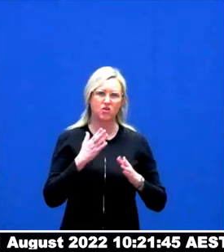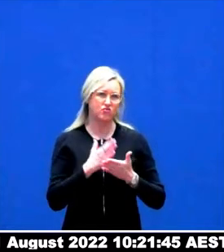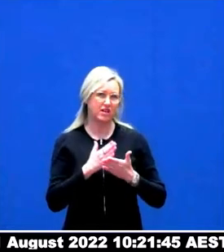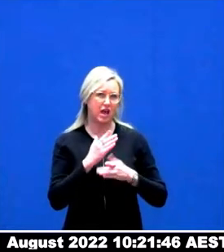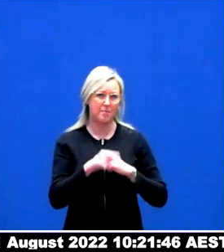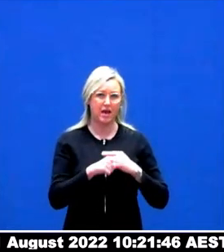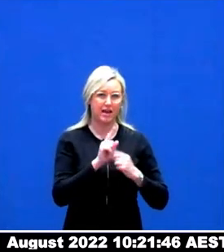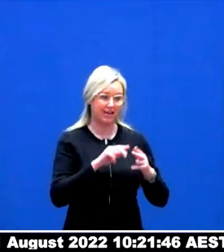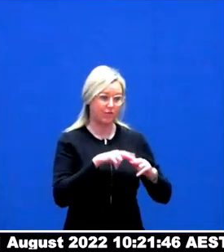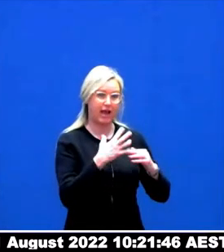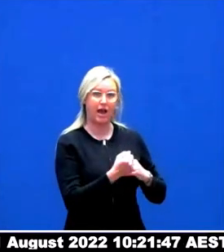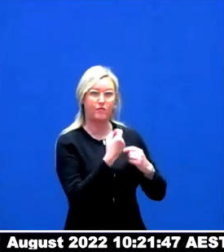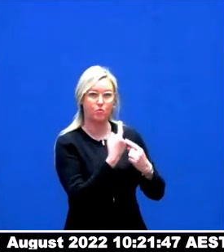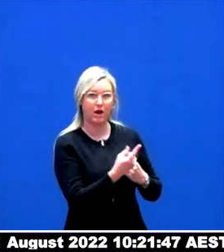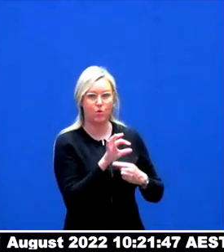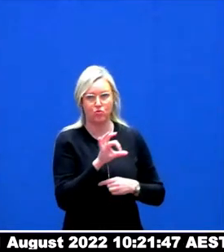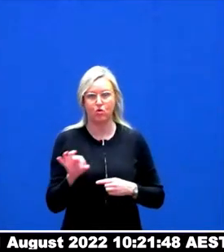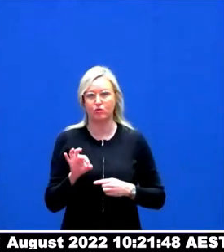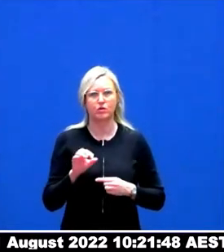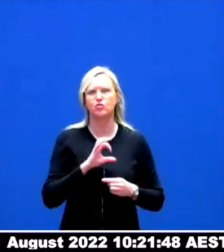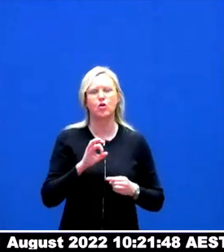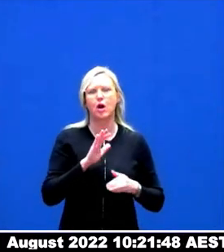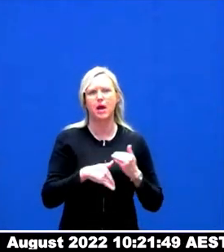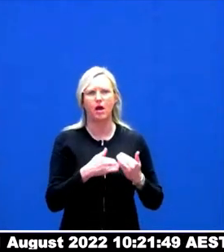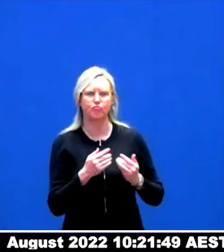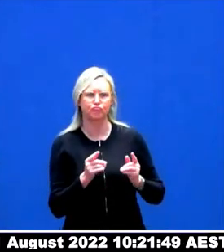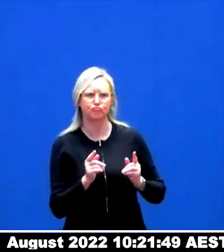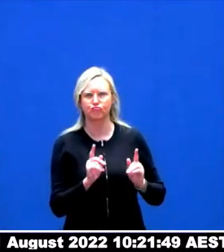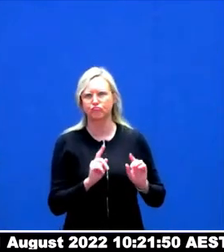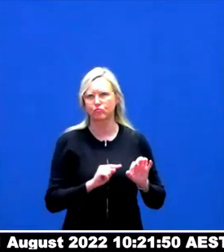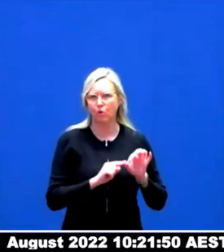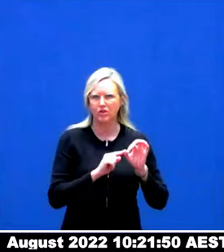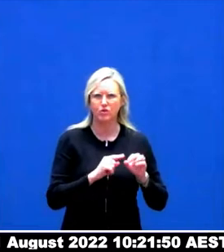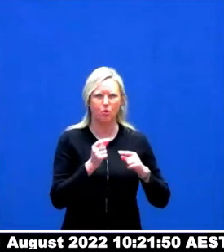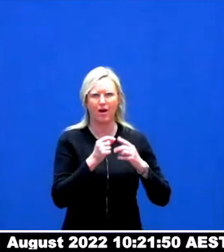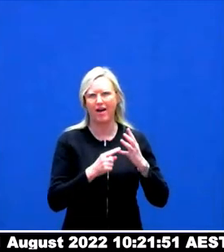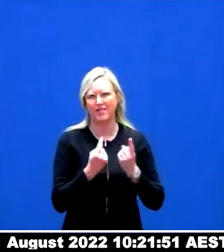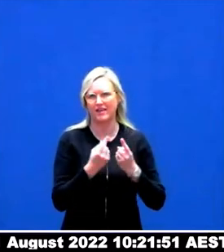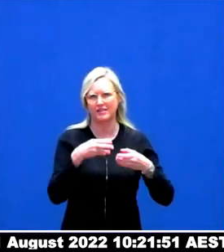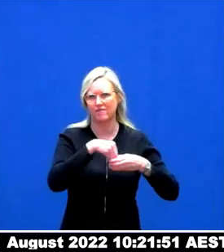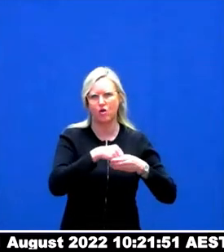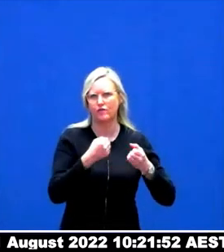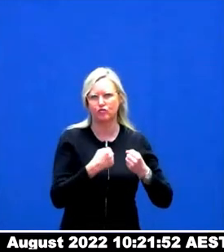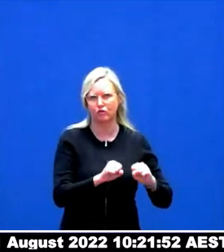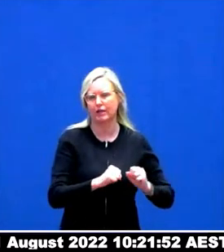It's not a commentary about the quality or other aspects of the strategies, the individual strategies themselves.